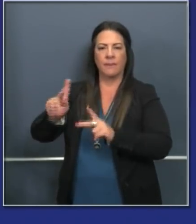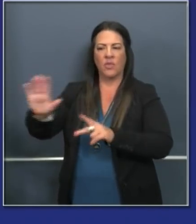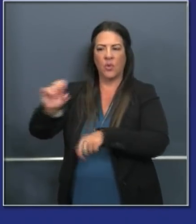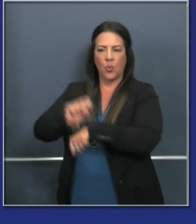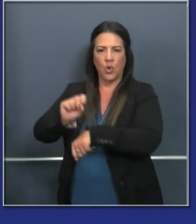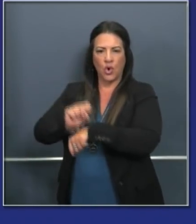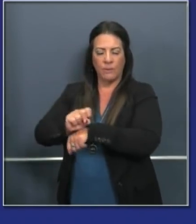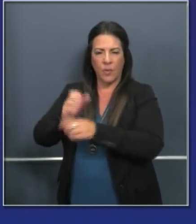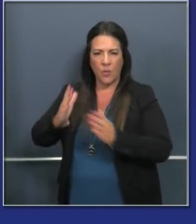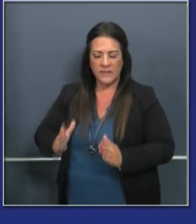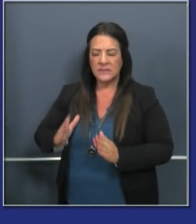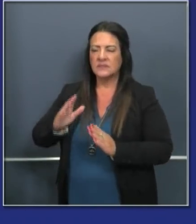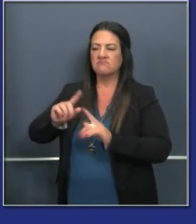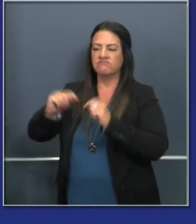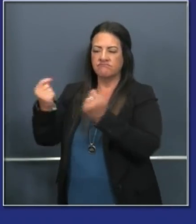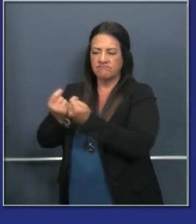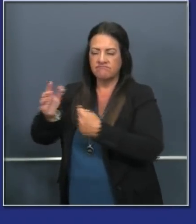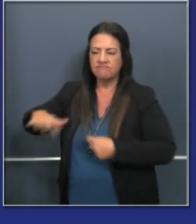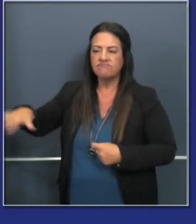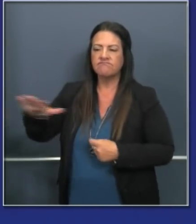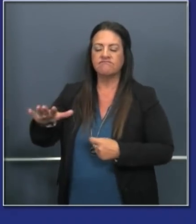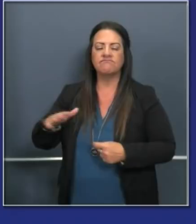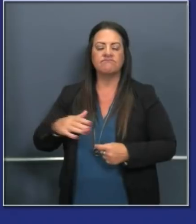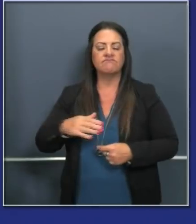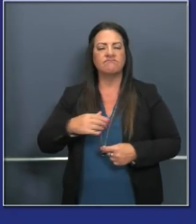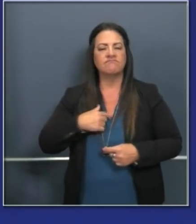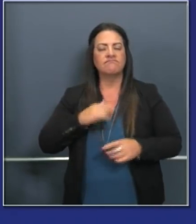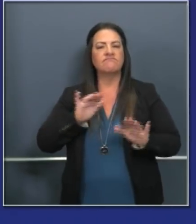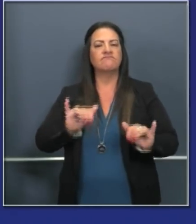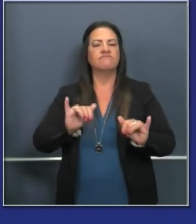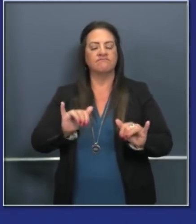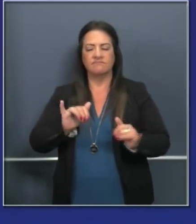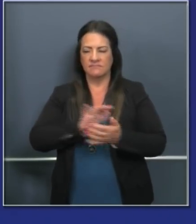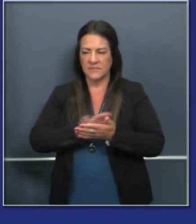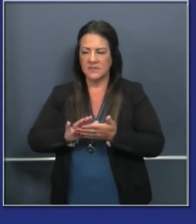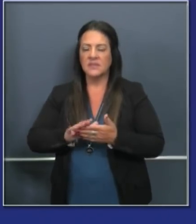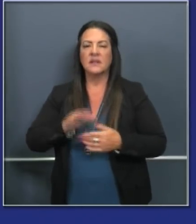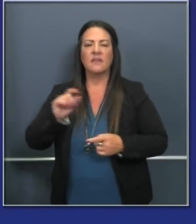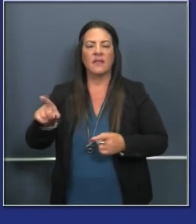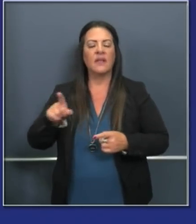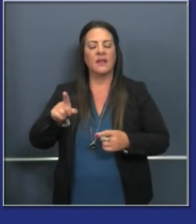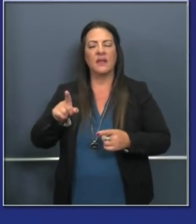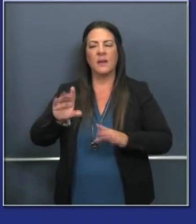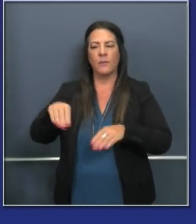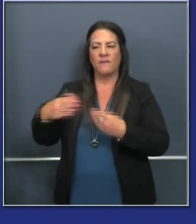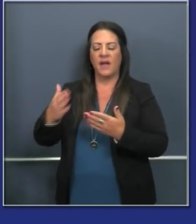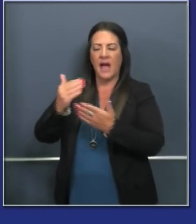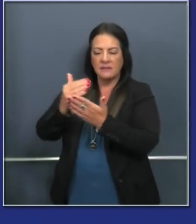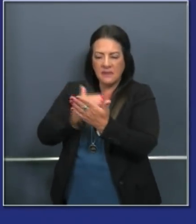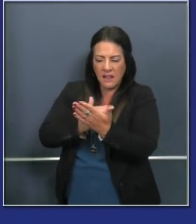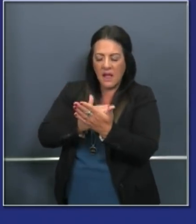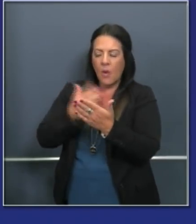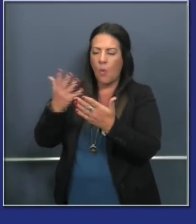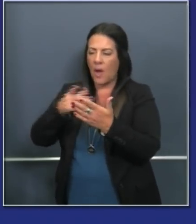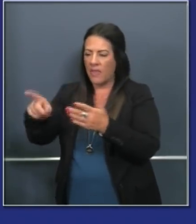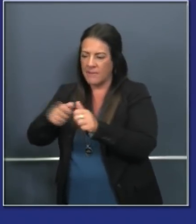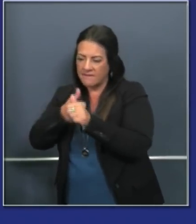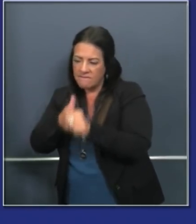JUST COMPLIMENT. DISNEY AND THEIR TEAM FOR MAKING THAT DETERMINATION. IT WAS REFERENCED IN THEIR PRESS RELEASE THE STATE OF